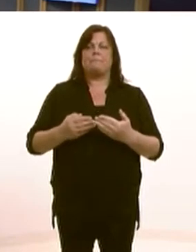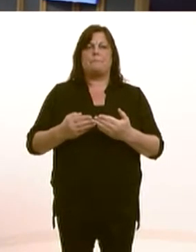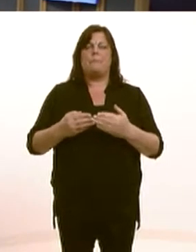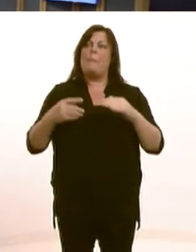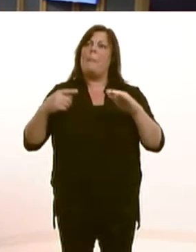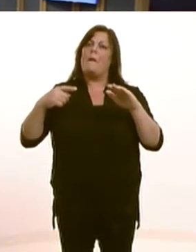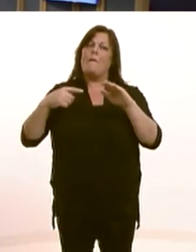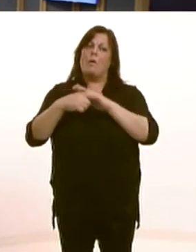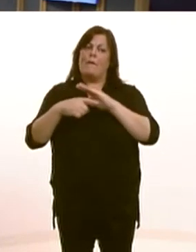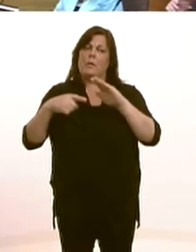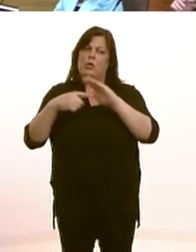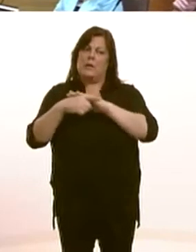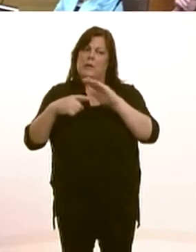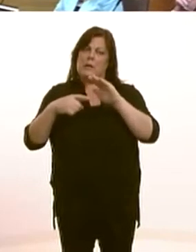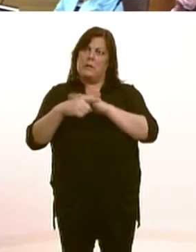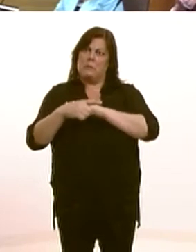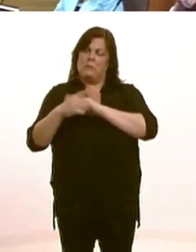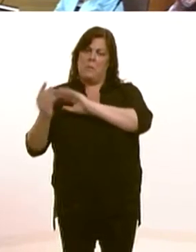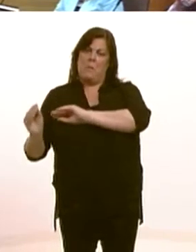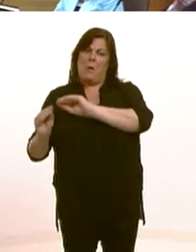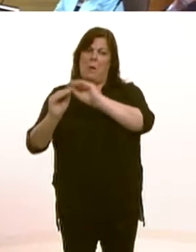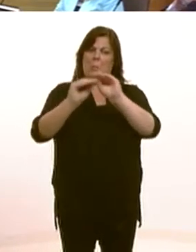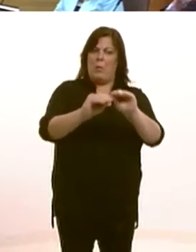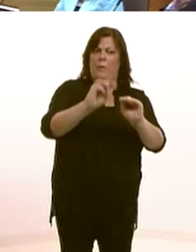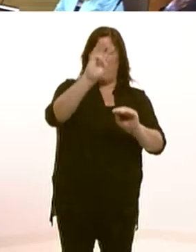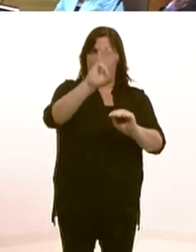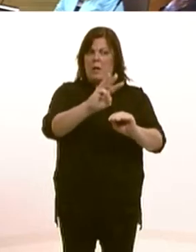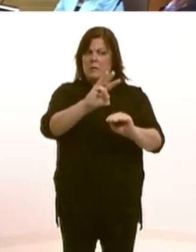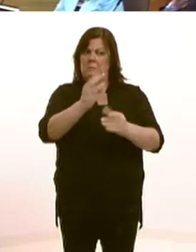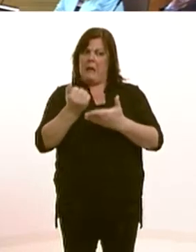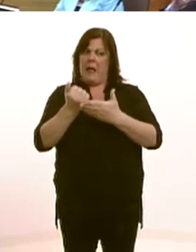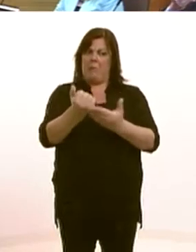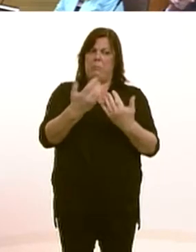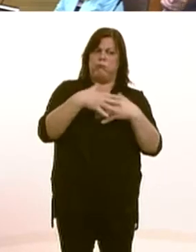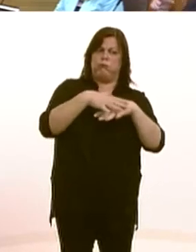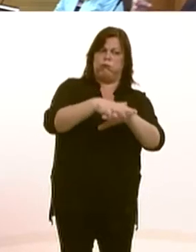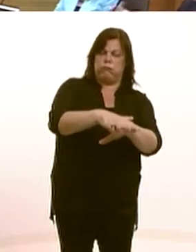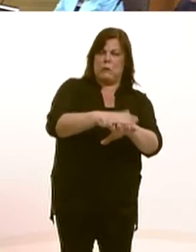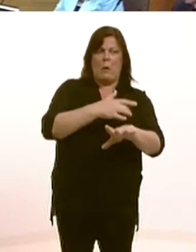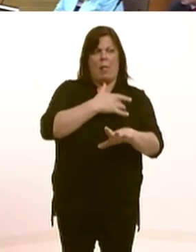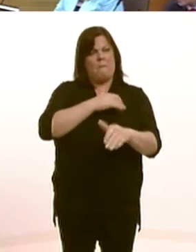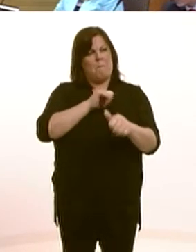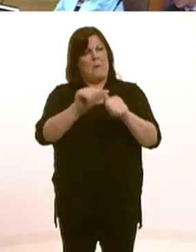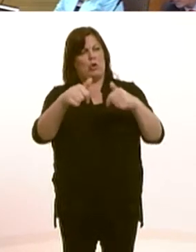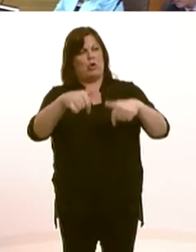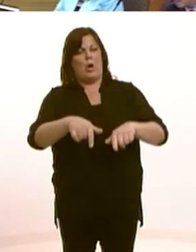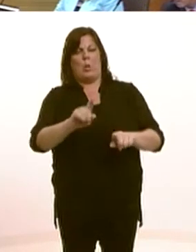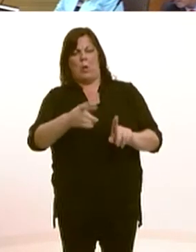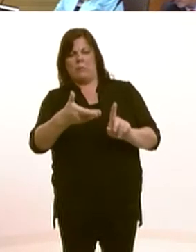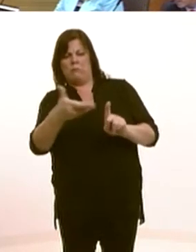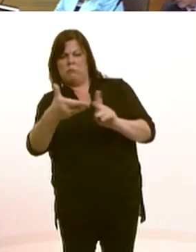to contribute fully to life here is to properly and adequately recognise the skills and qualifications